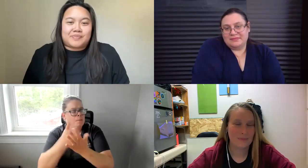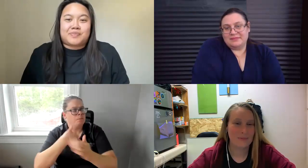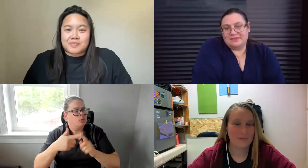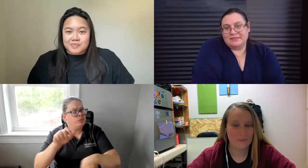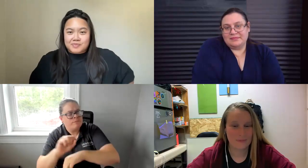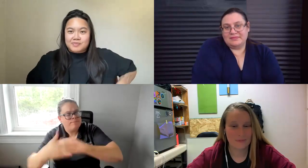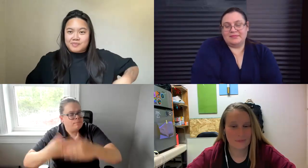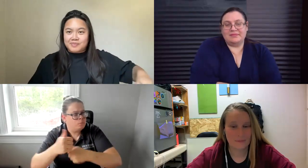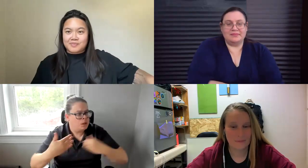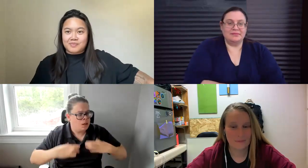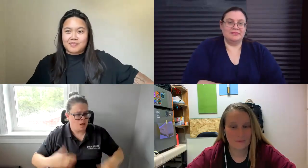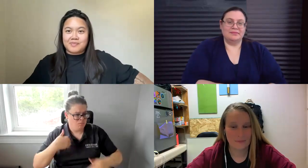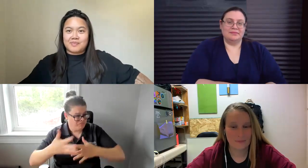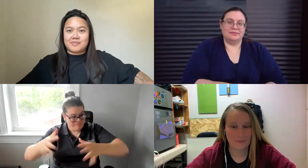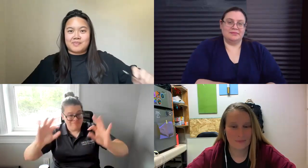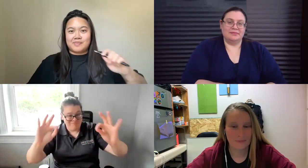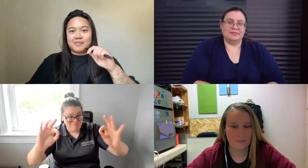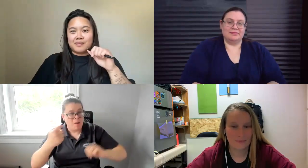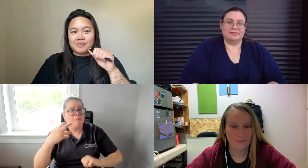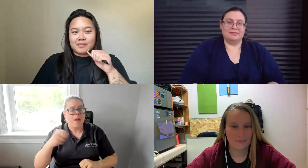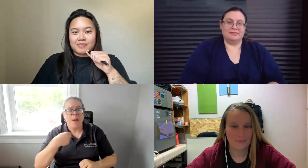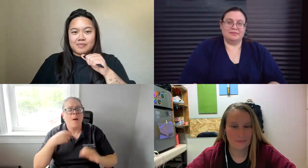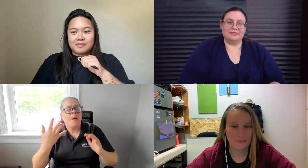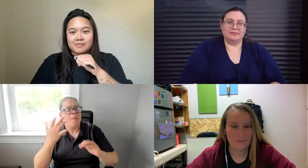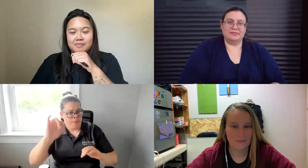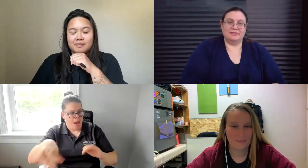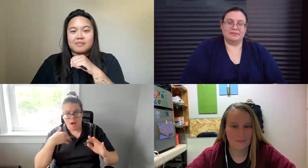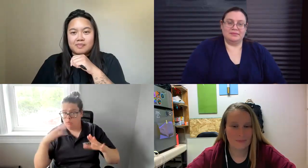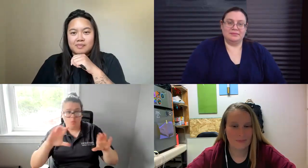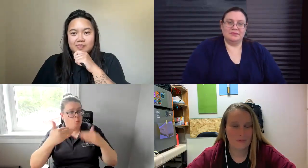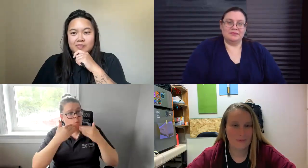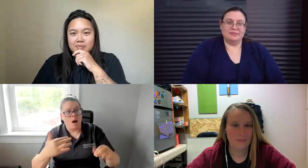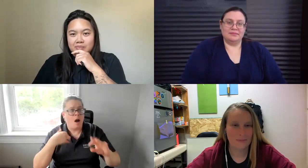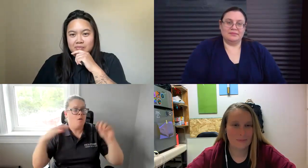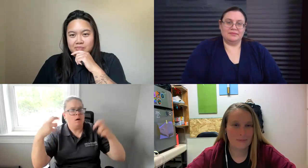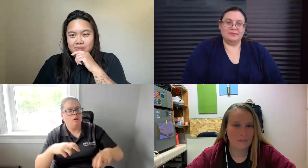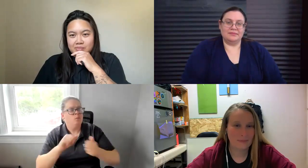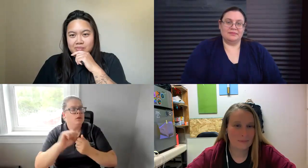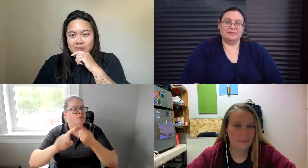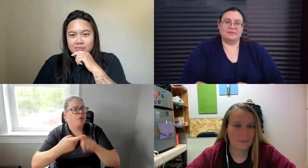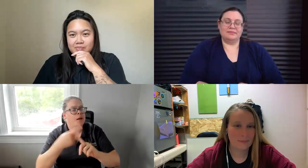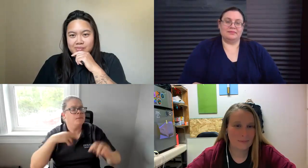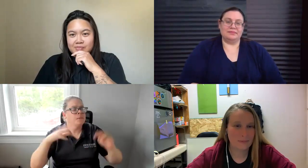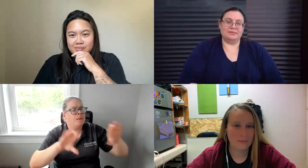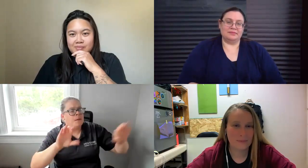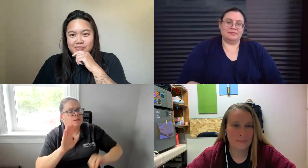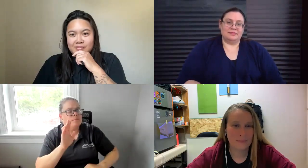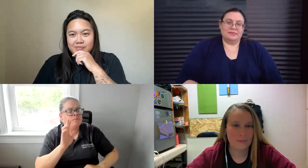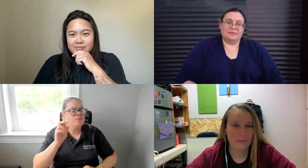I also have an assistant supporting me with clients, as well. And I've done really well.